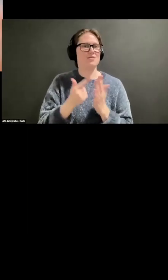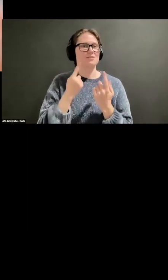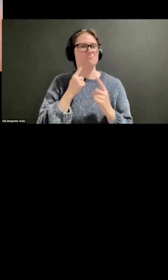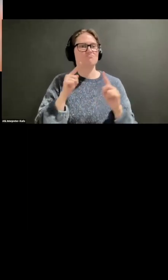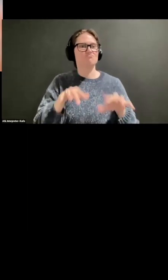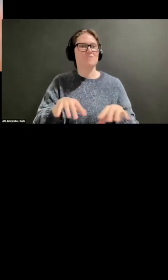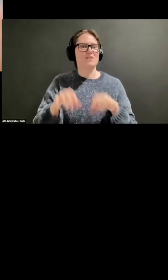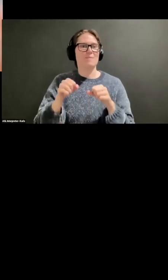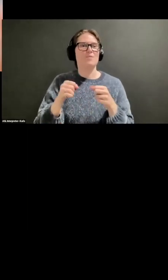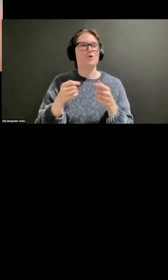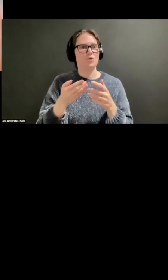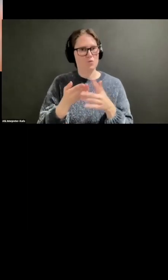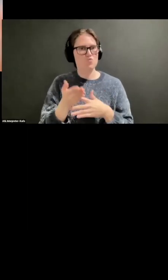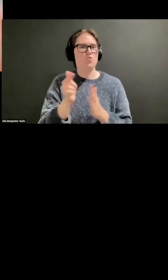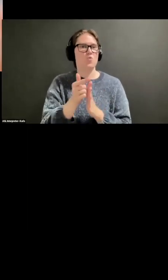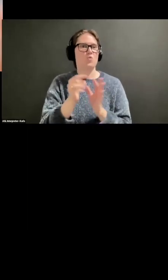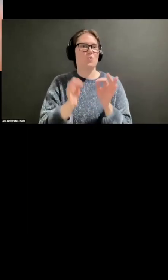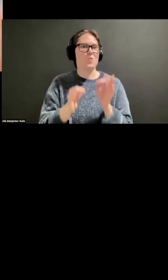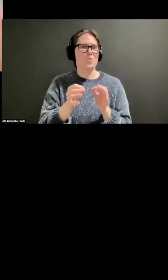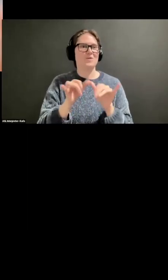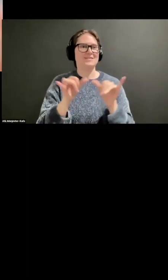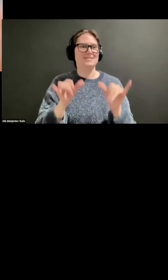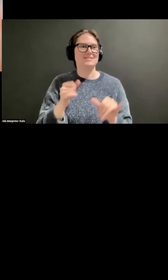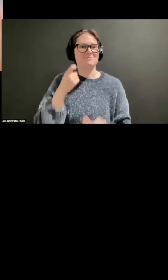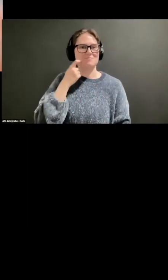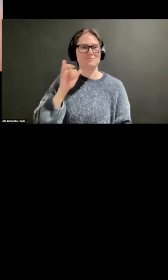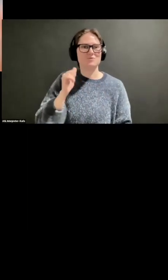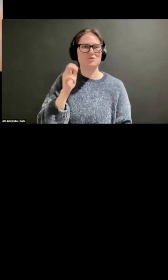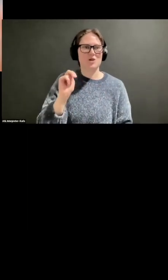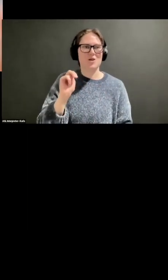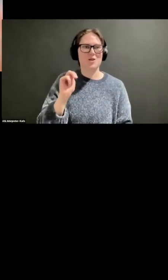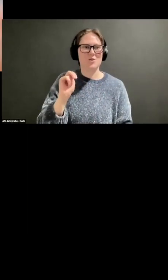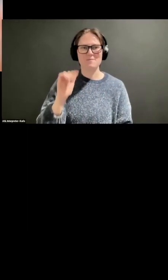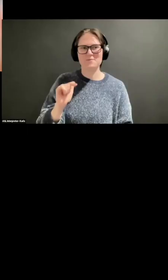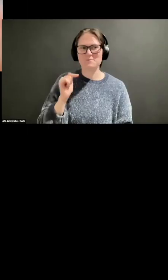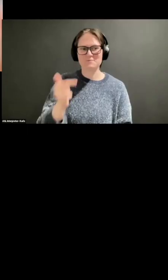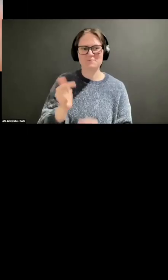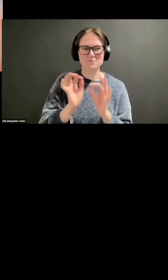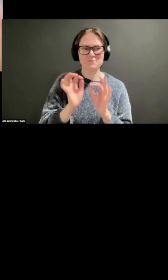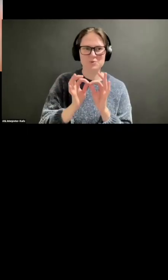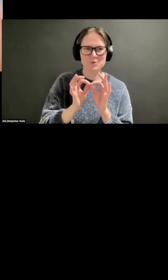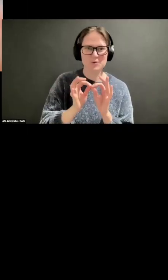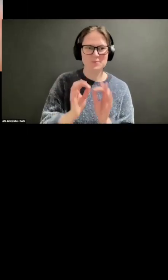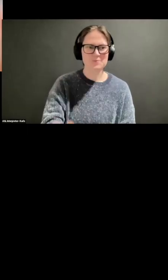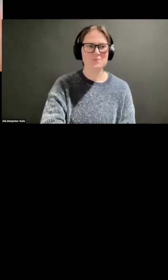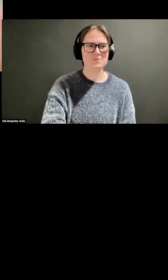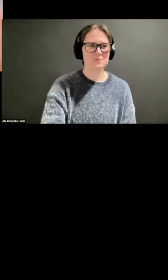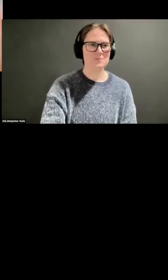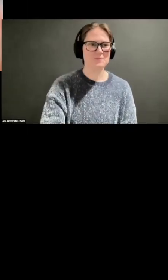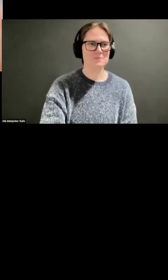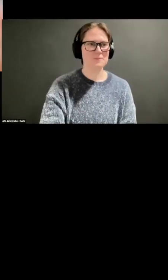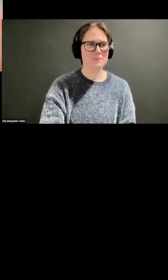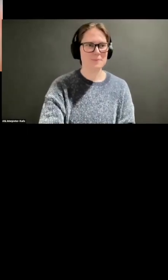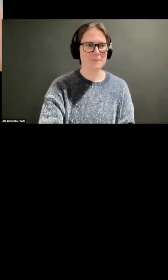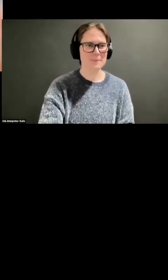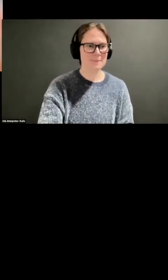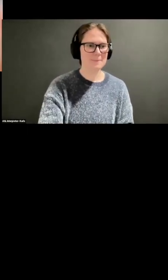Wow what an adventure. That's quite a shift from four months to 14 days. Hopefully Target had a good return